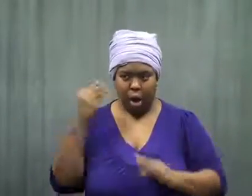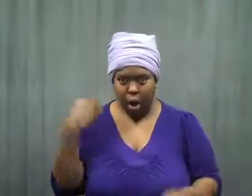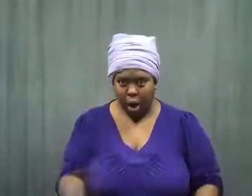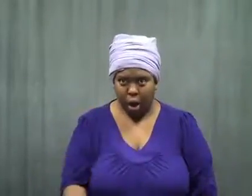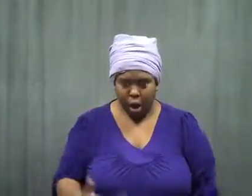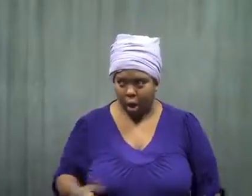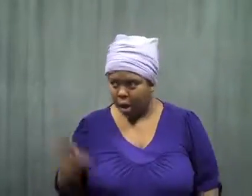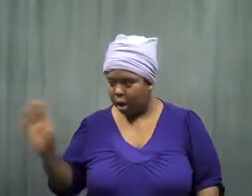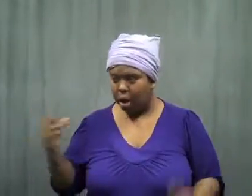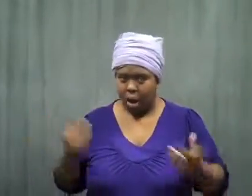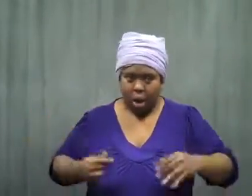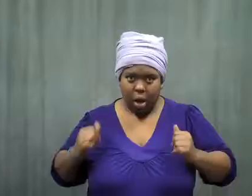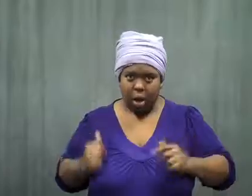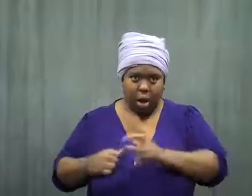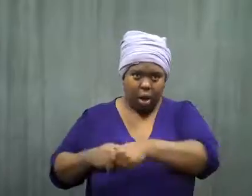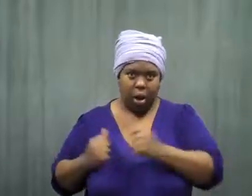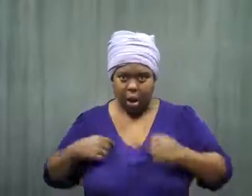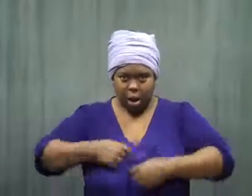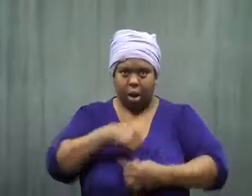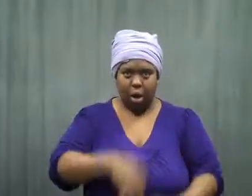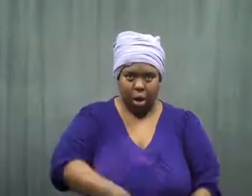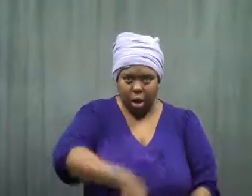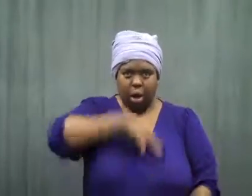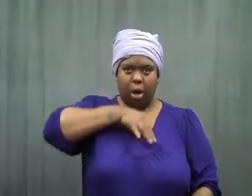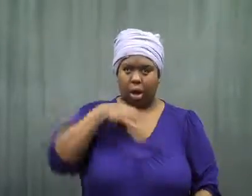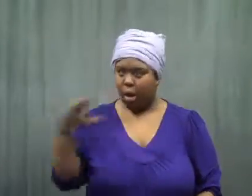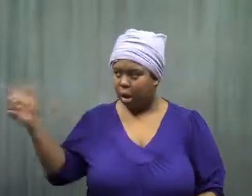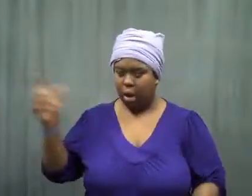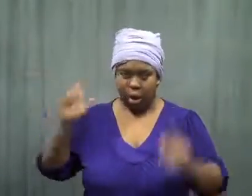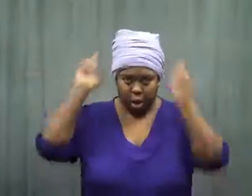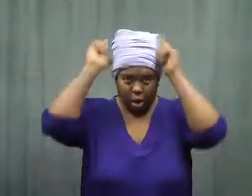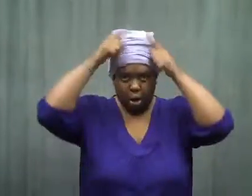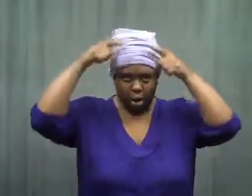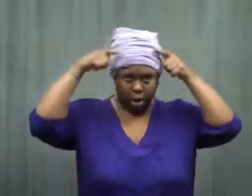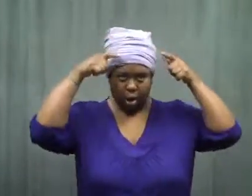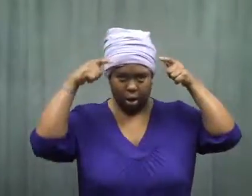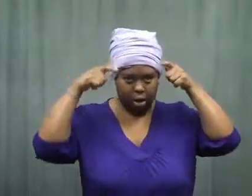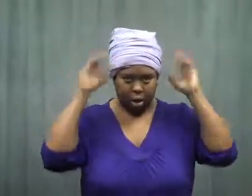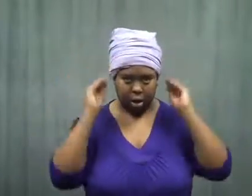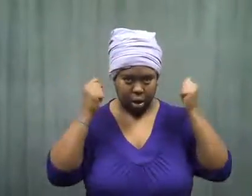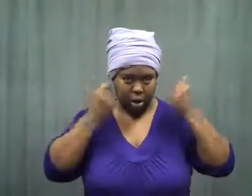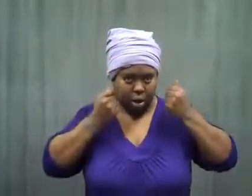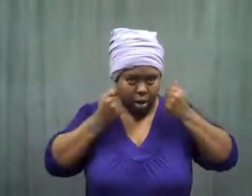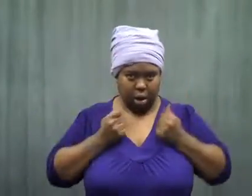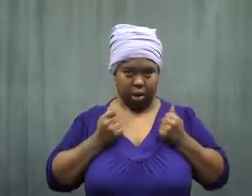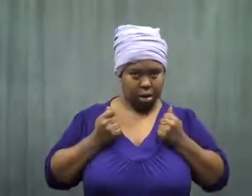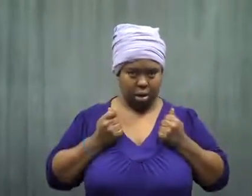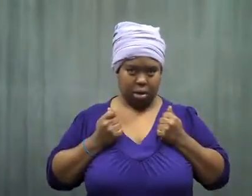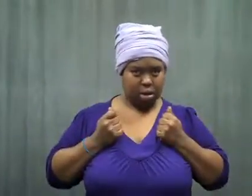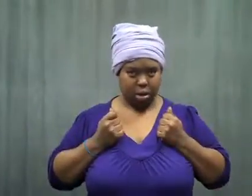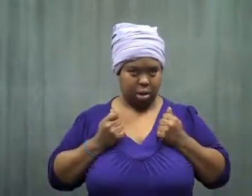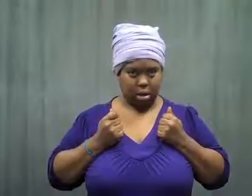I got my coat on, zipped up my jacket, put my hat on and turned up my collar.